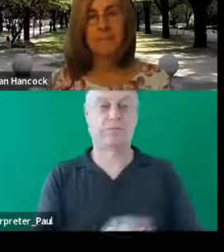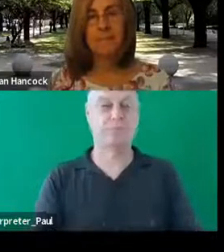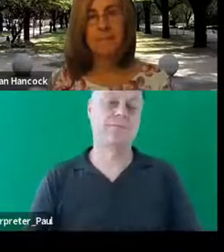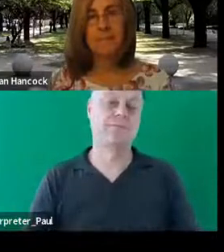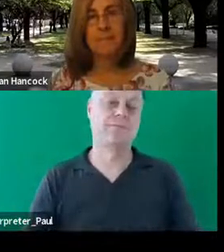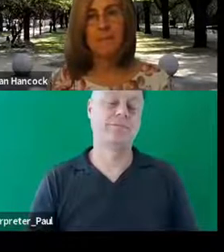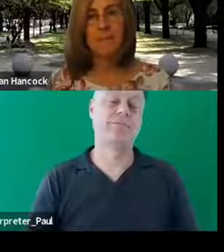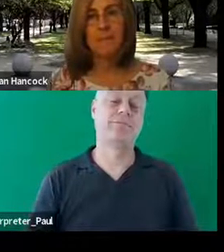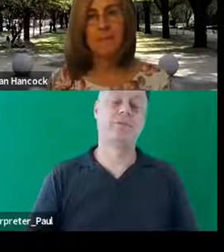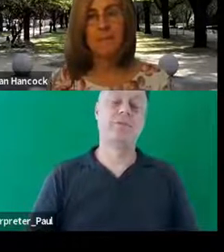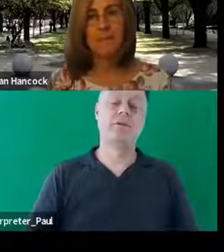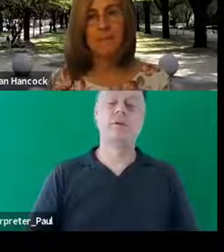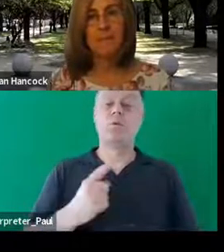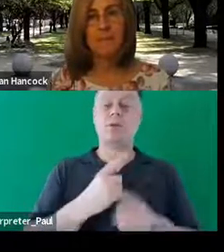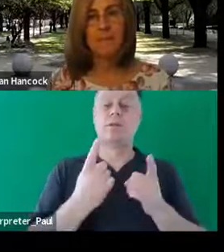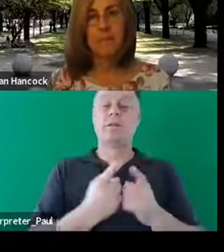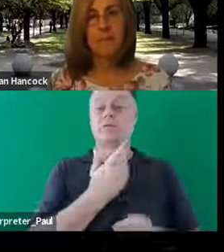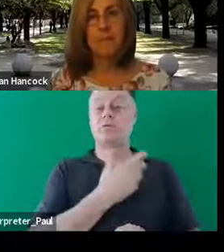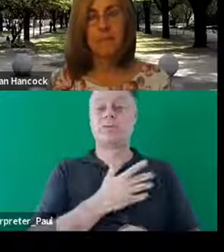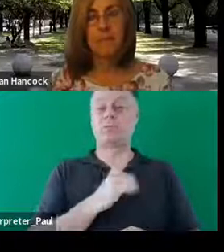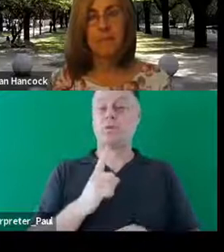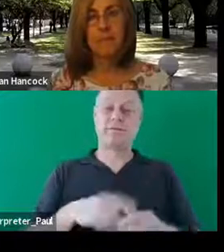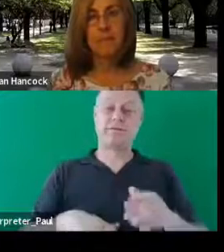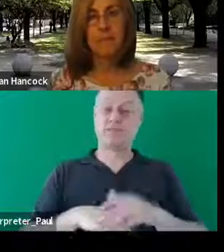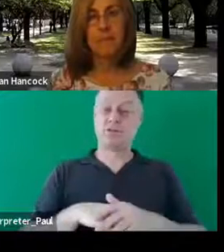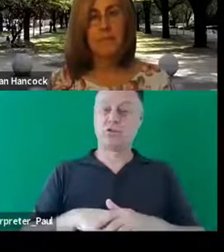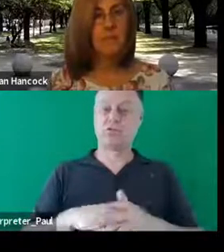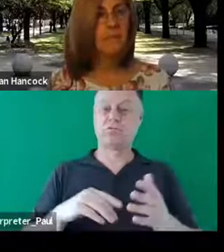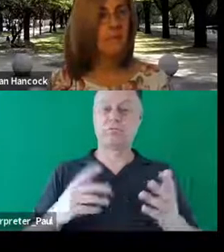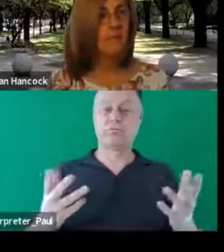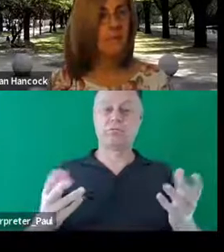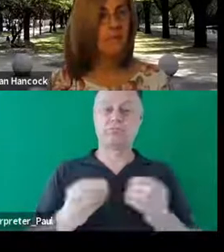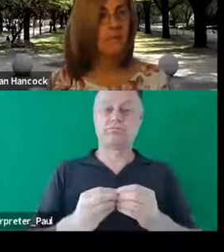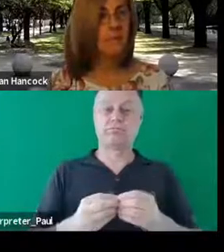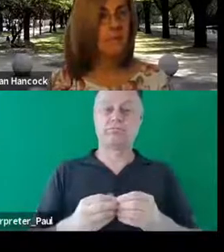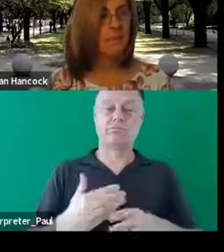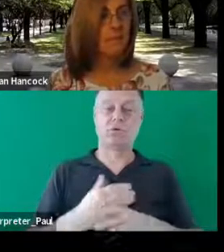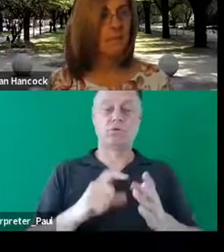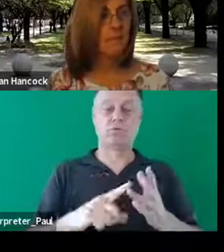proud of is that it is completely co-produced with our autistic students. So it’s something